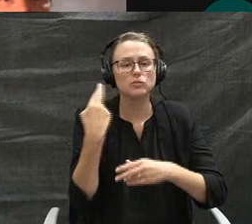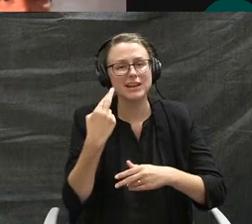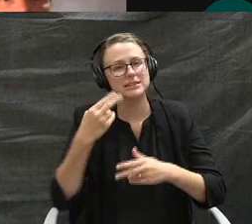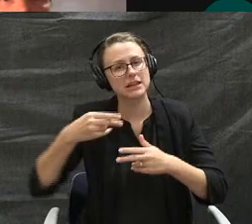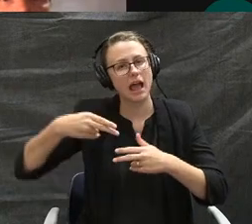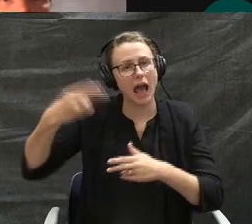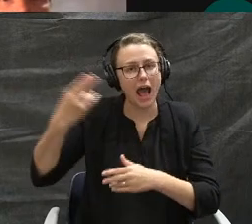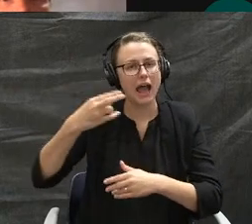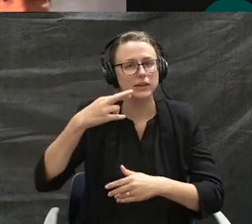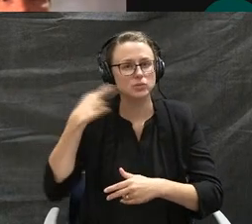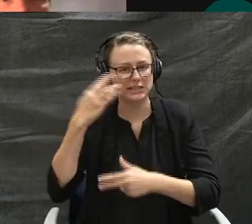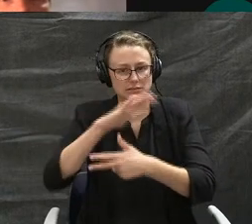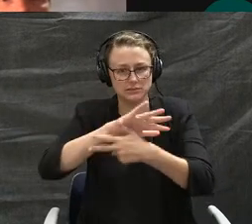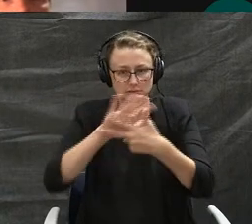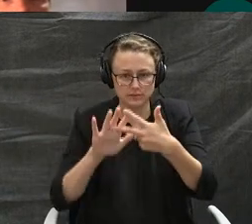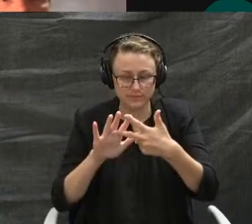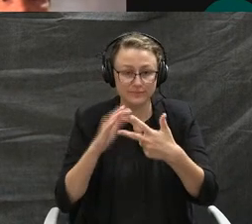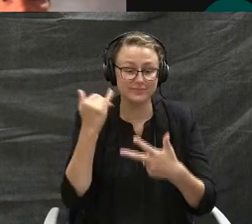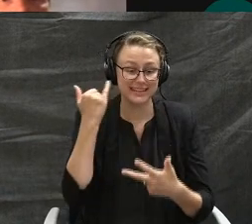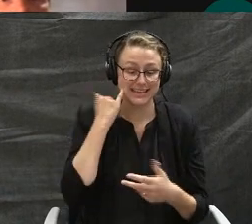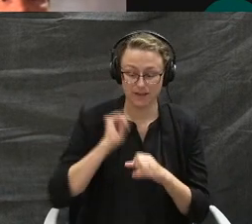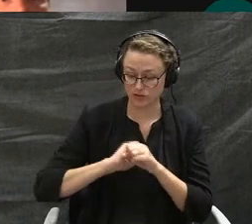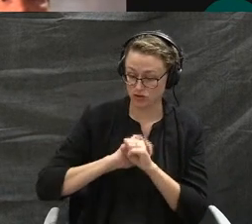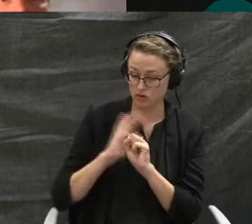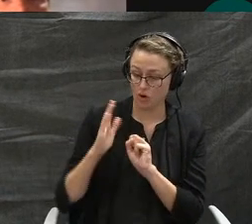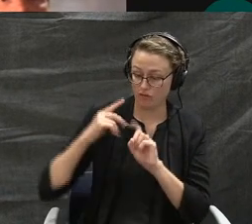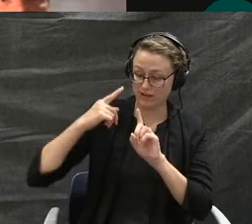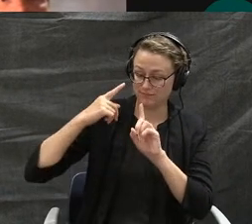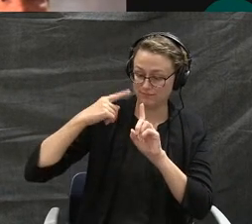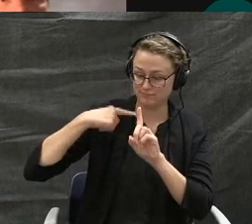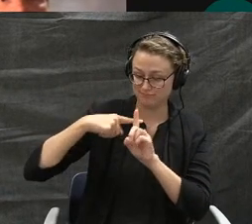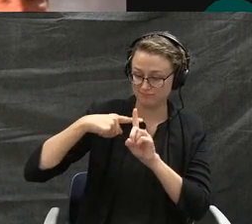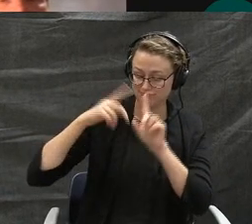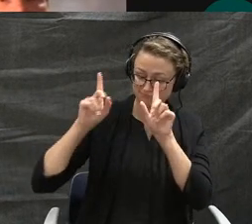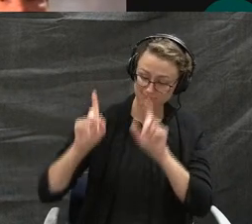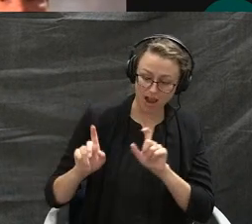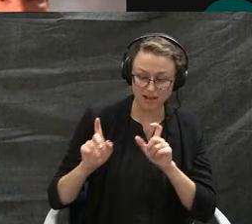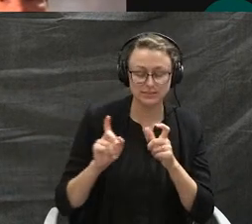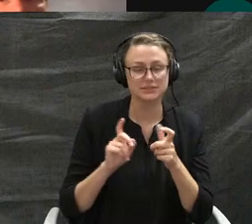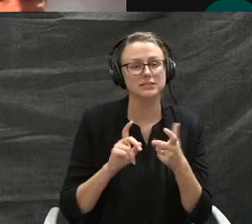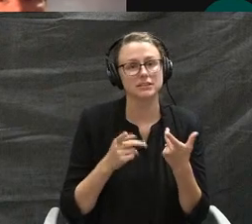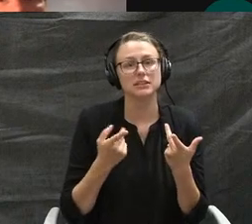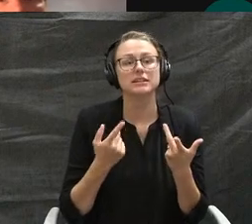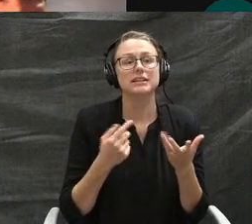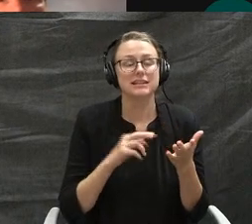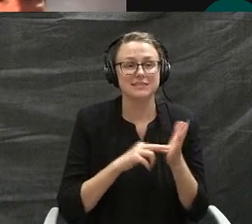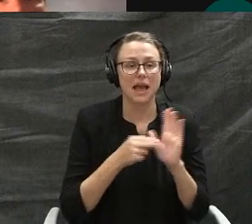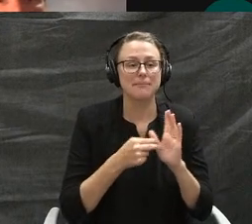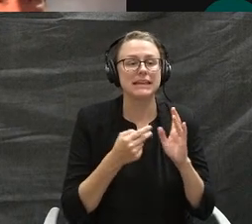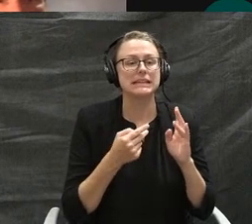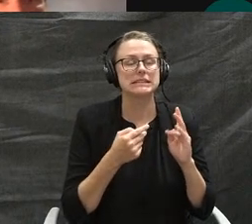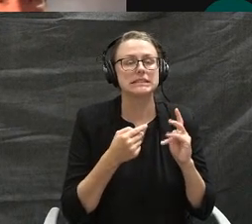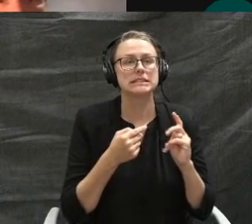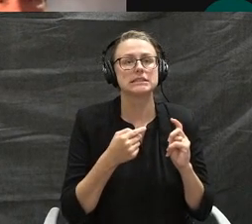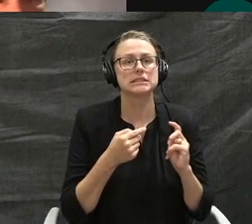And when we have a cold, good positive case, we are considering people to be symptomatic. An excuse me, we're